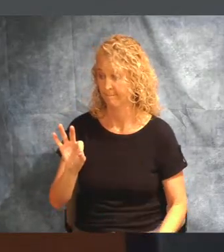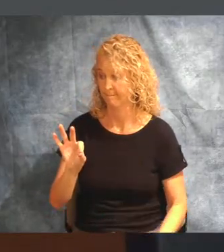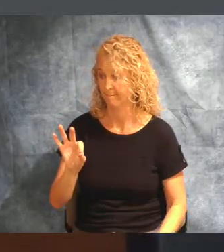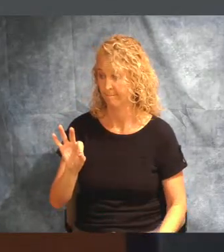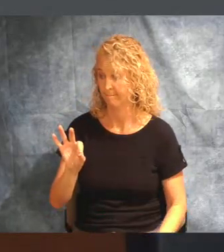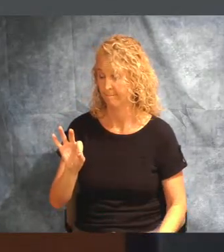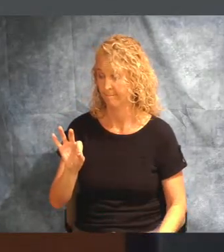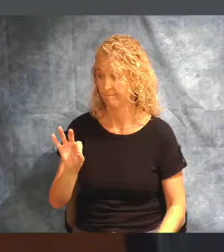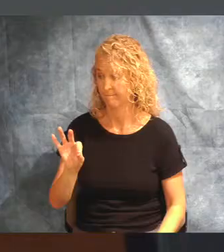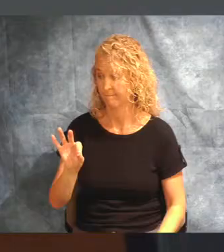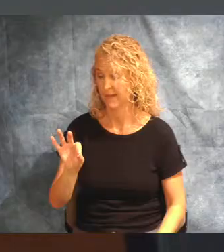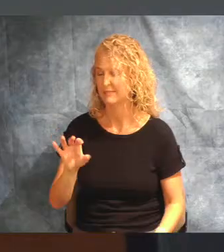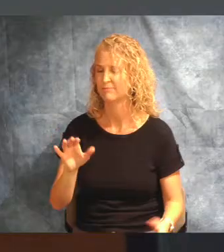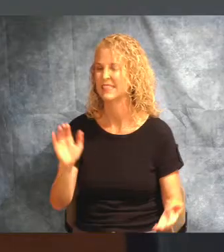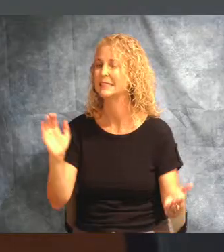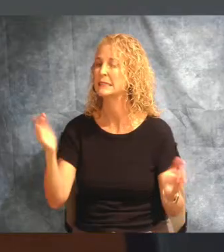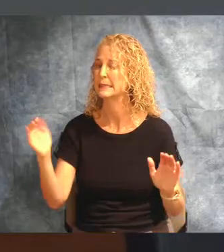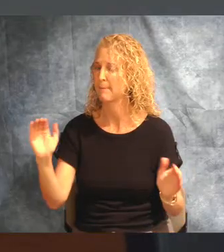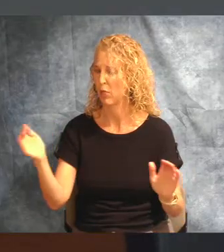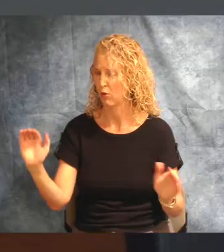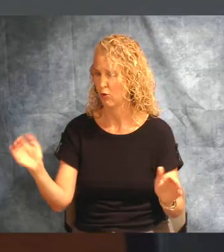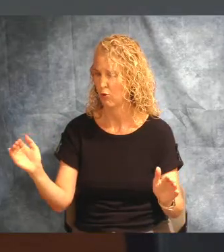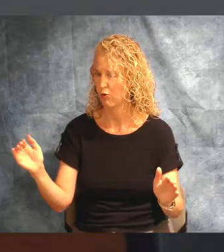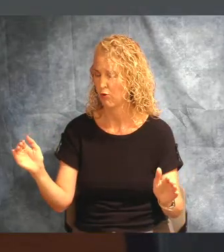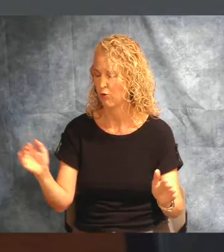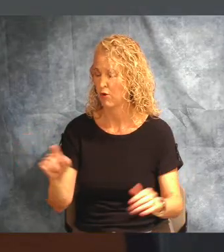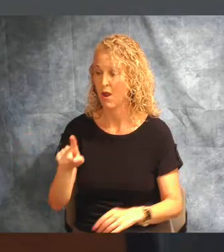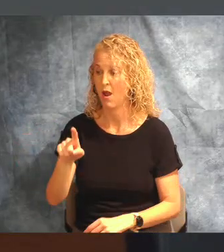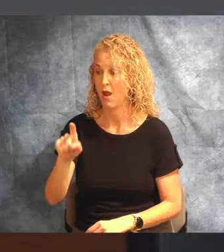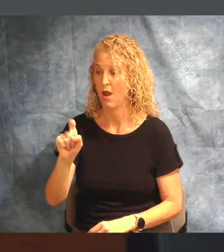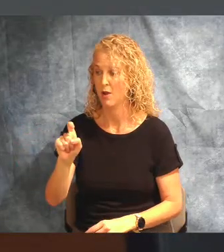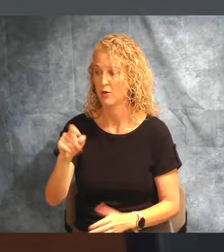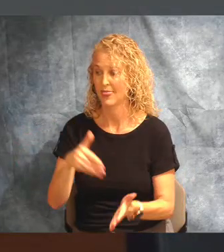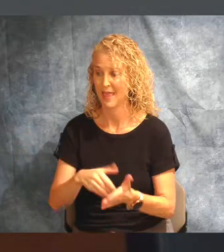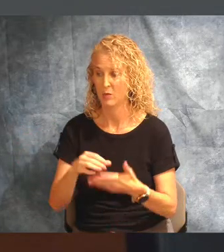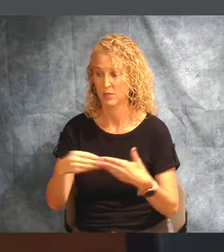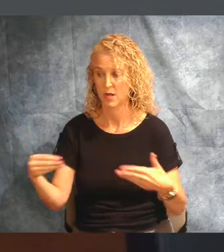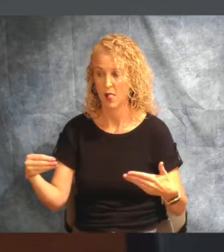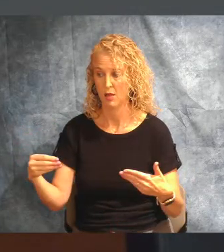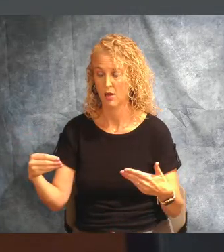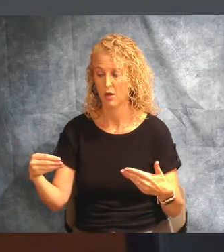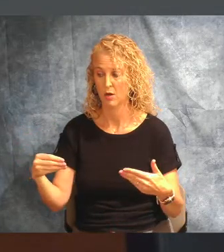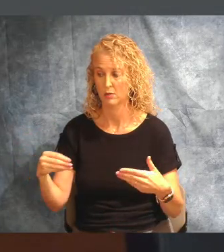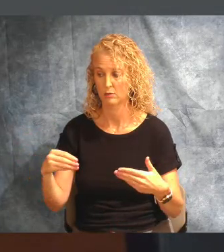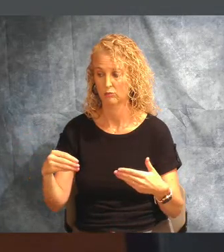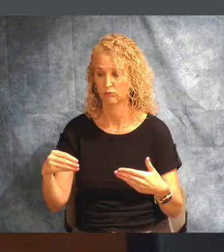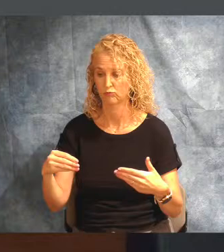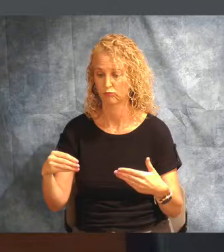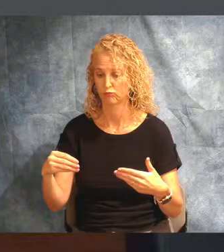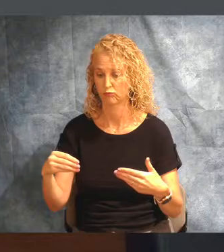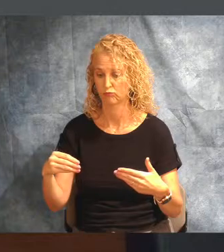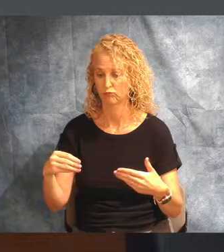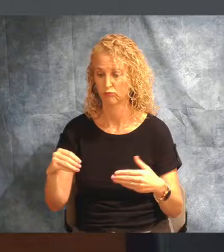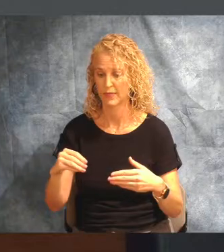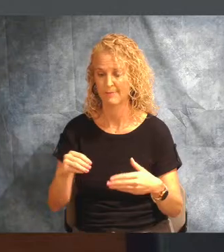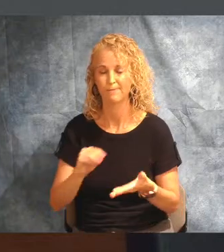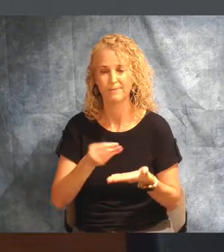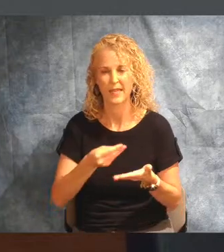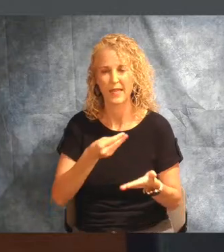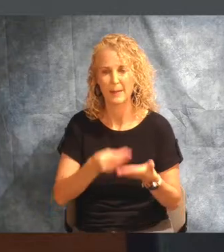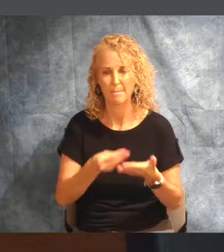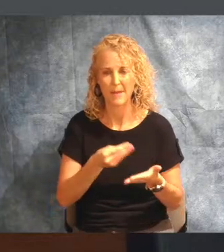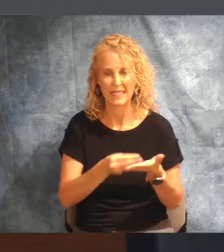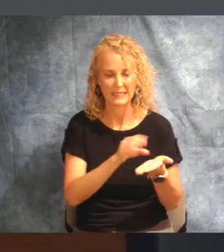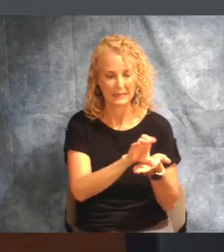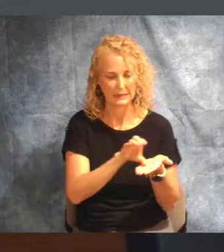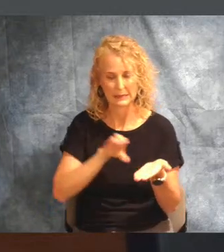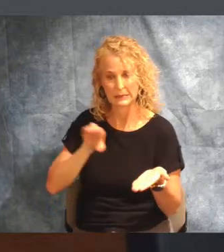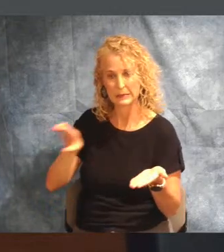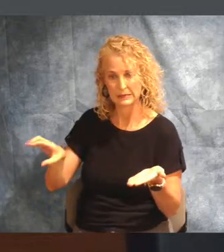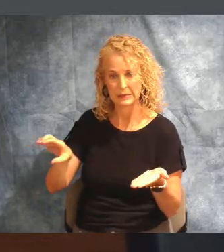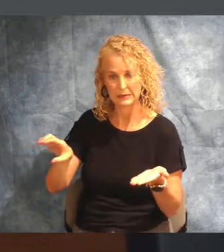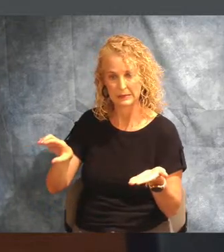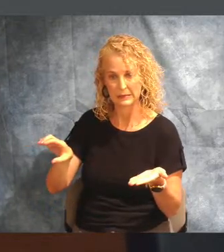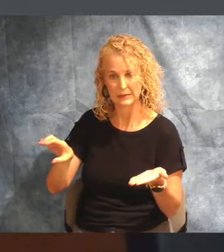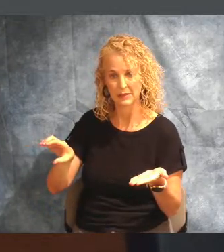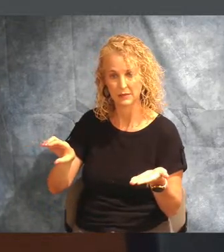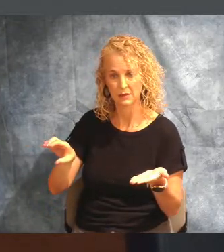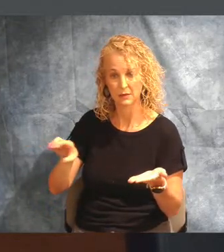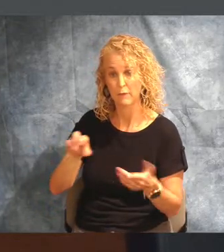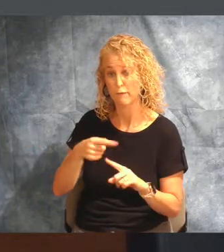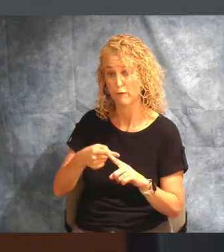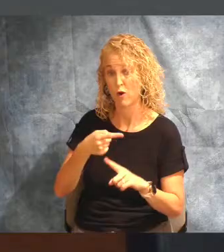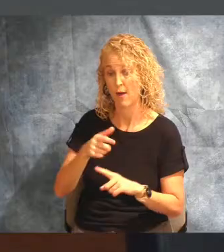is a related item. This is a $100,000 reauthor or reallocation of ARPA dollars also